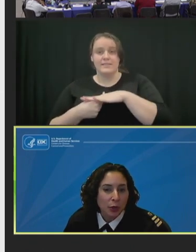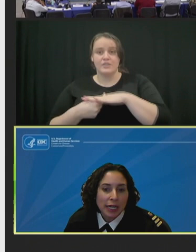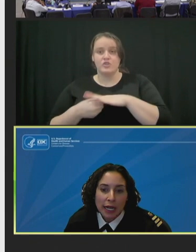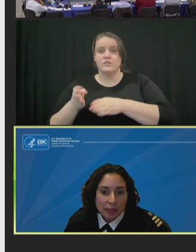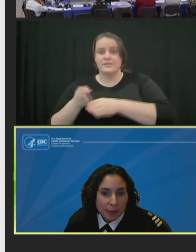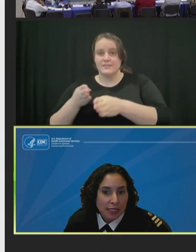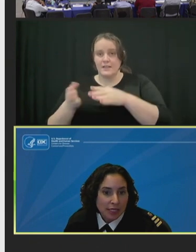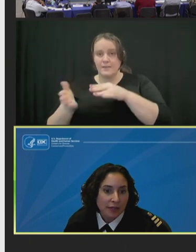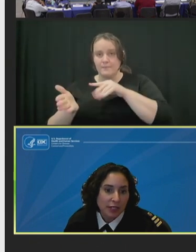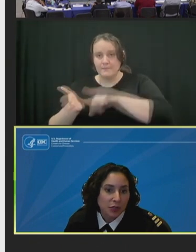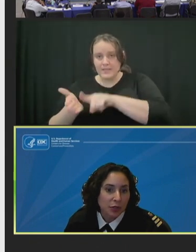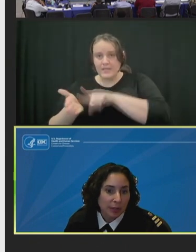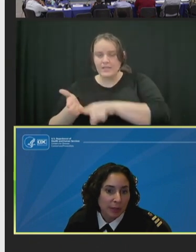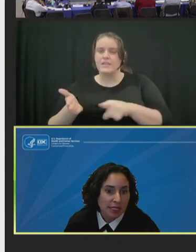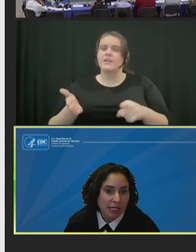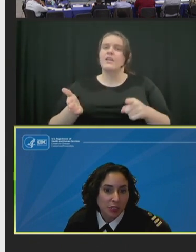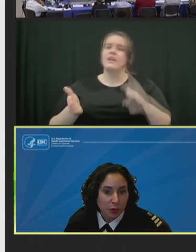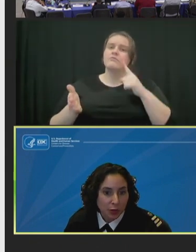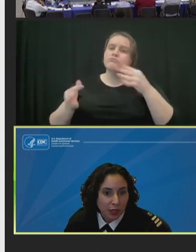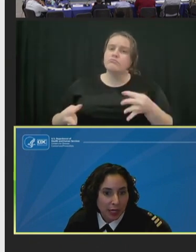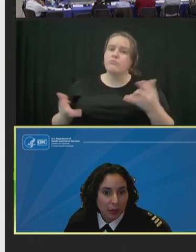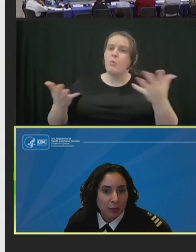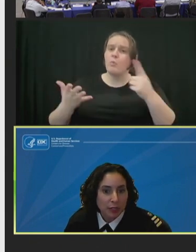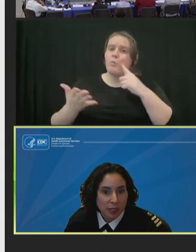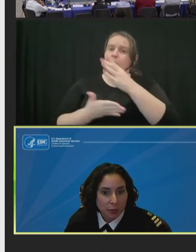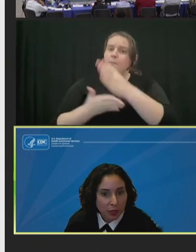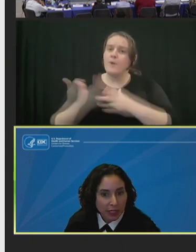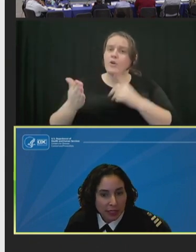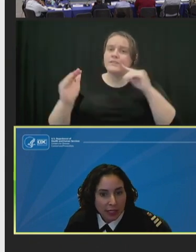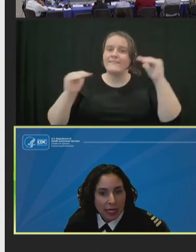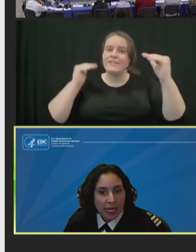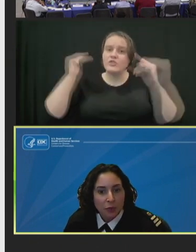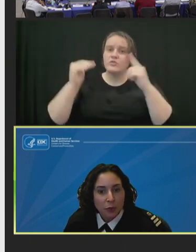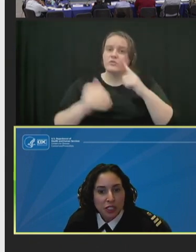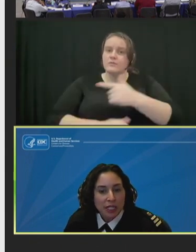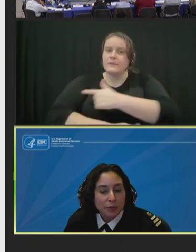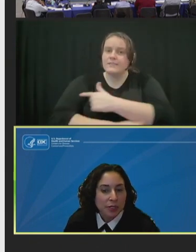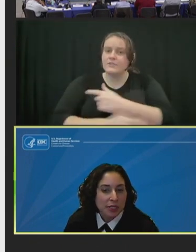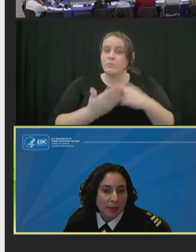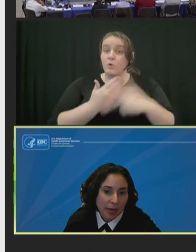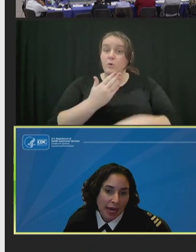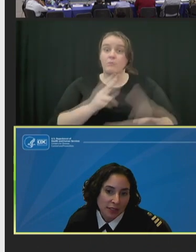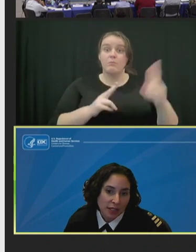what elements of an adult immunization program are most important, and which had the most impact on